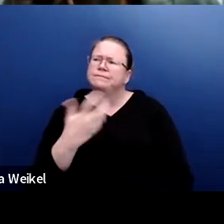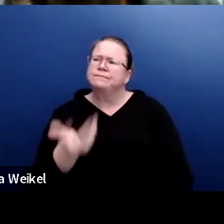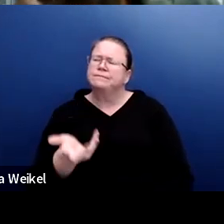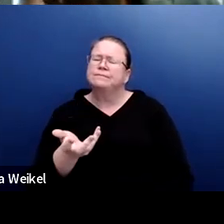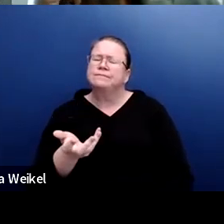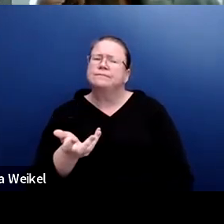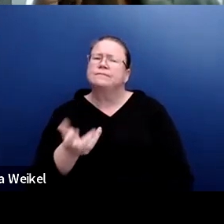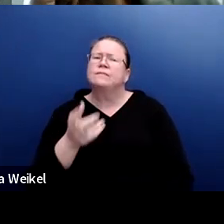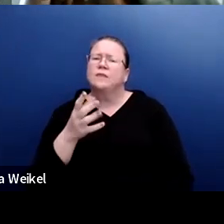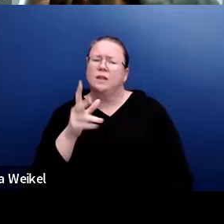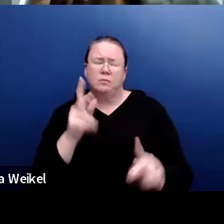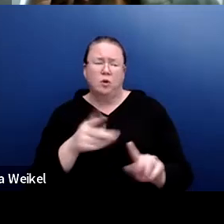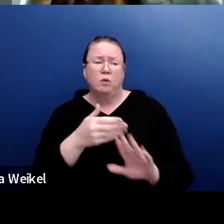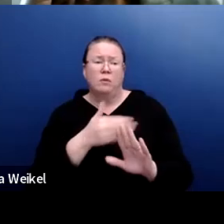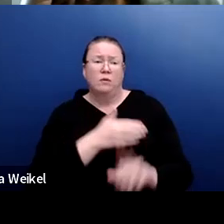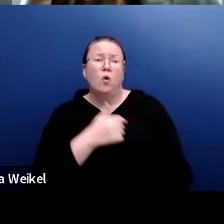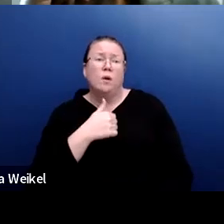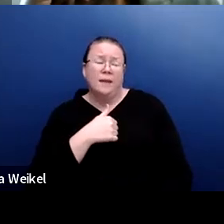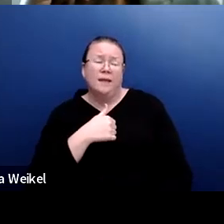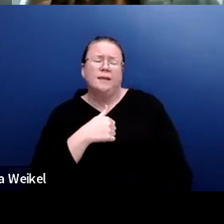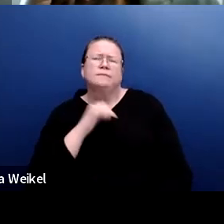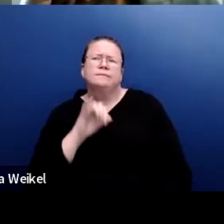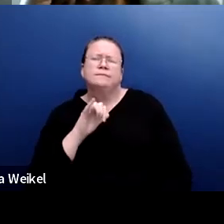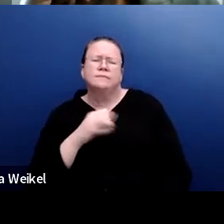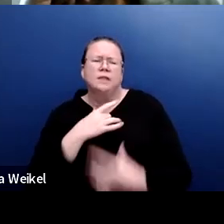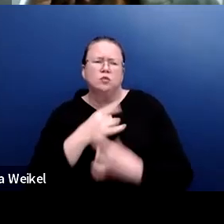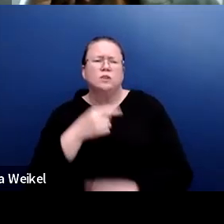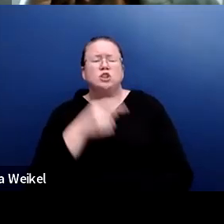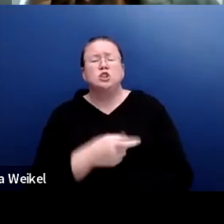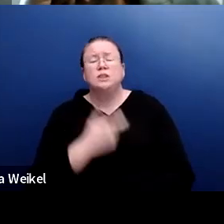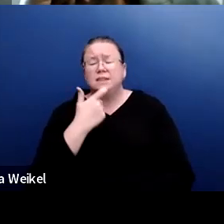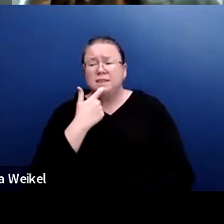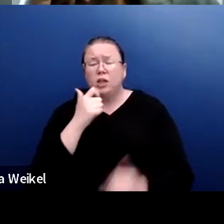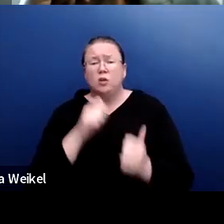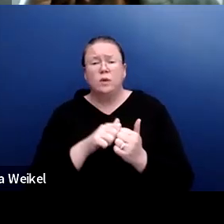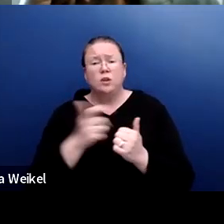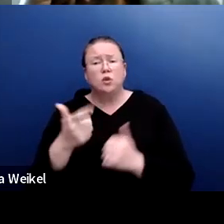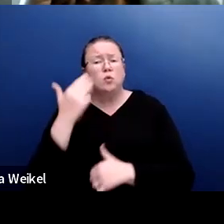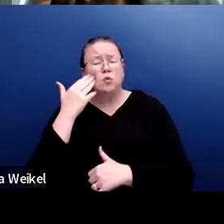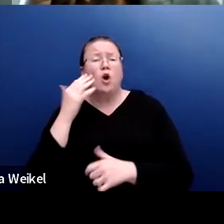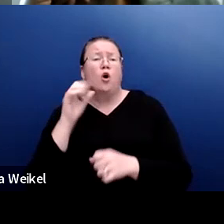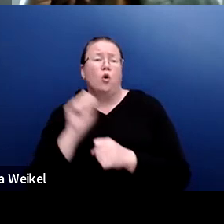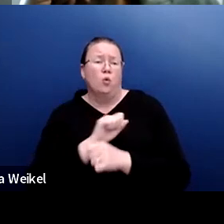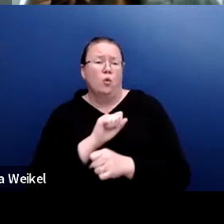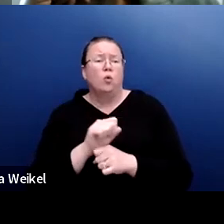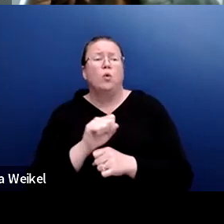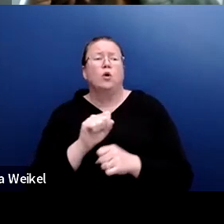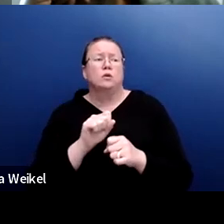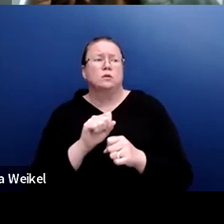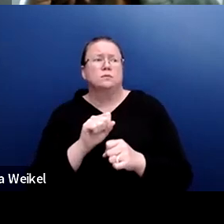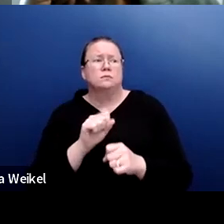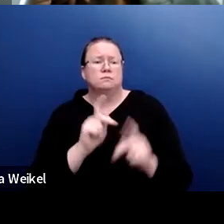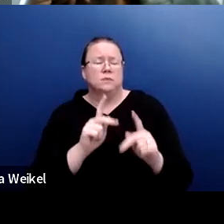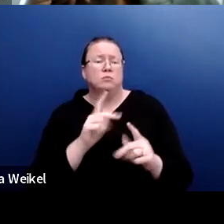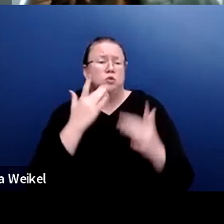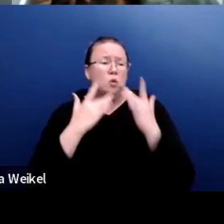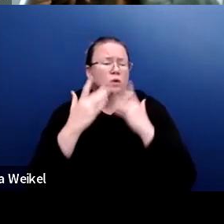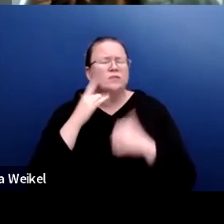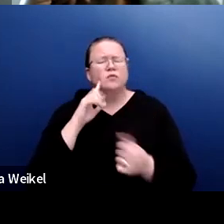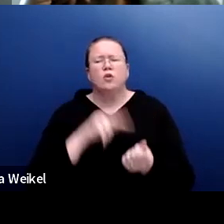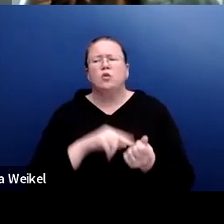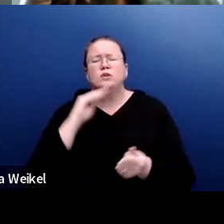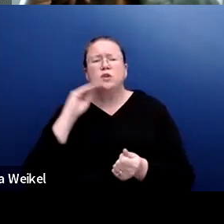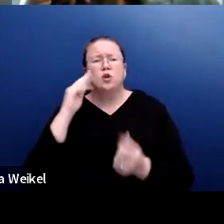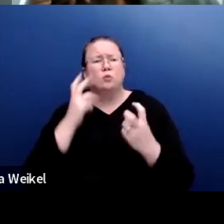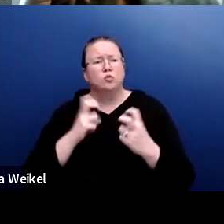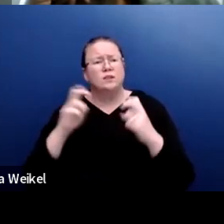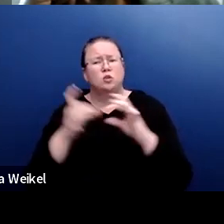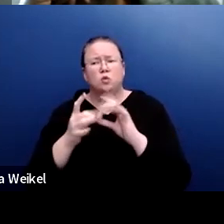they -- is not something we care about here because it's a tourist state.